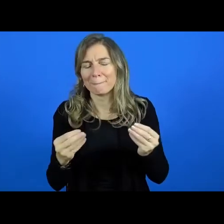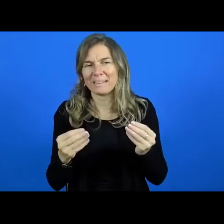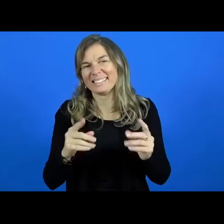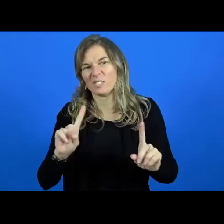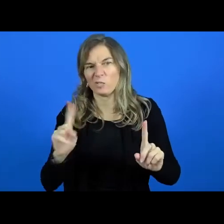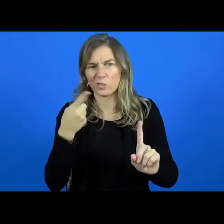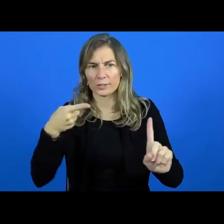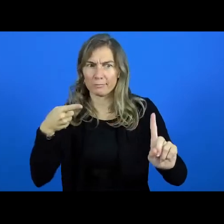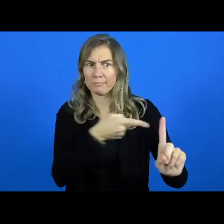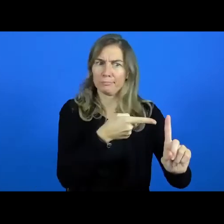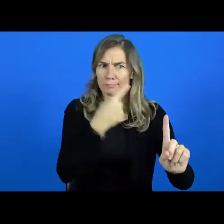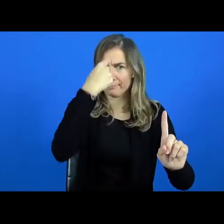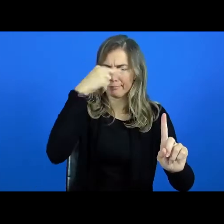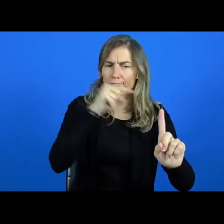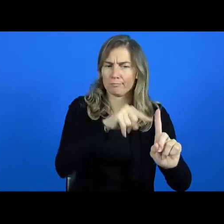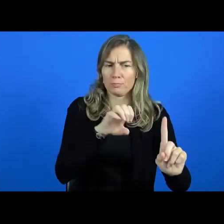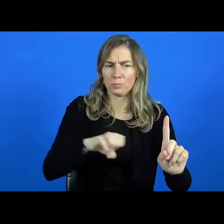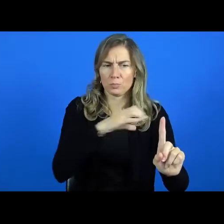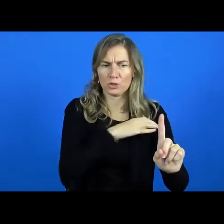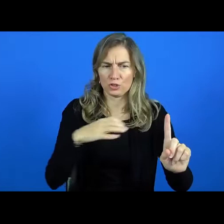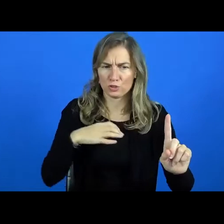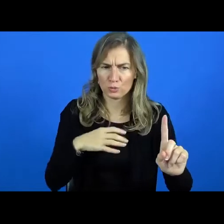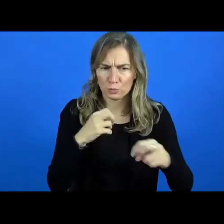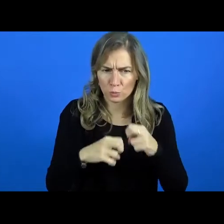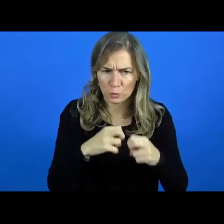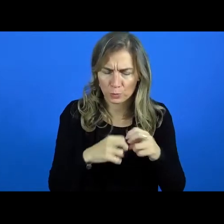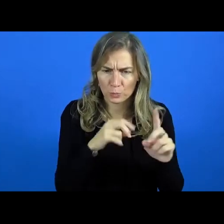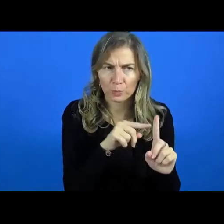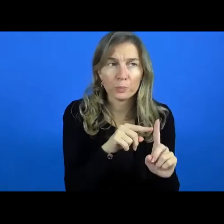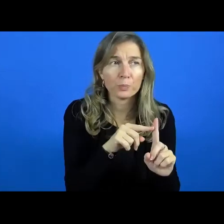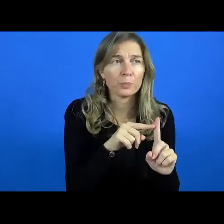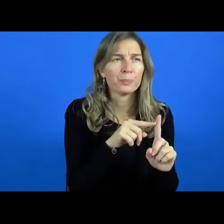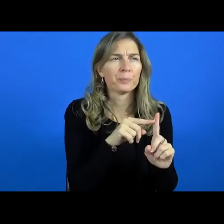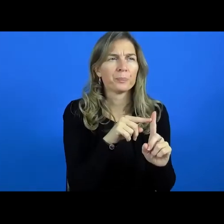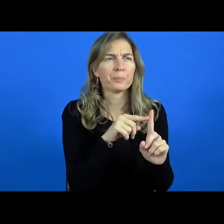Then, we have even more complaints concerning EPSO